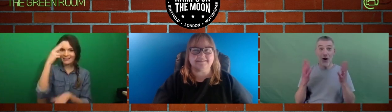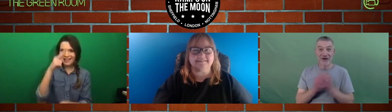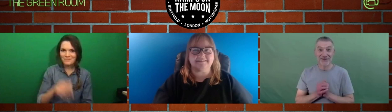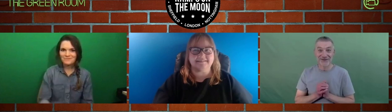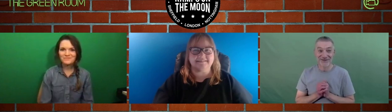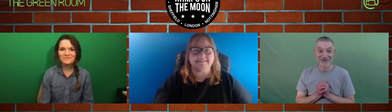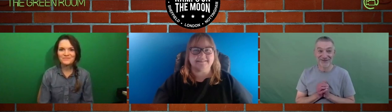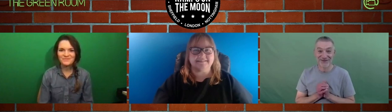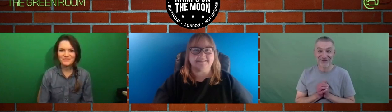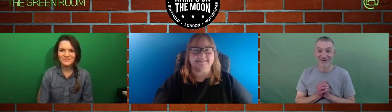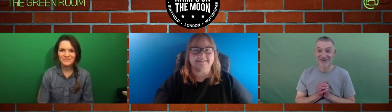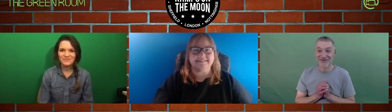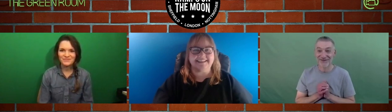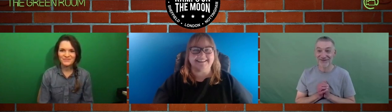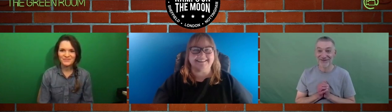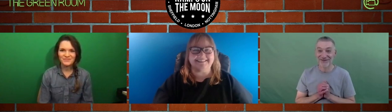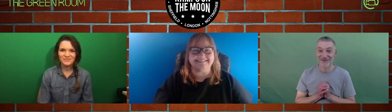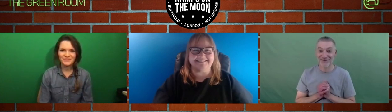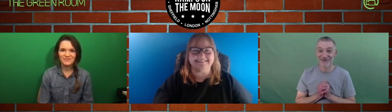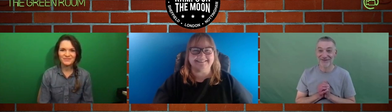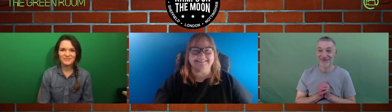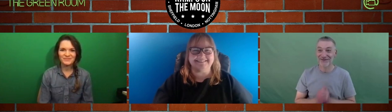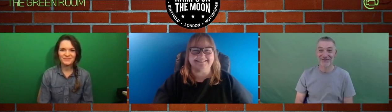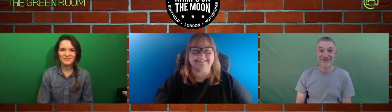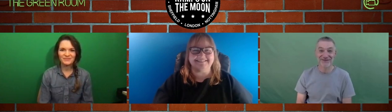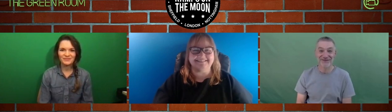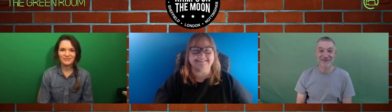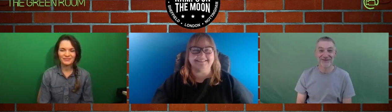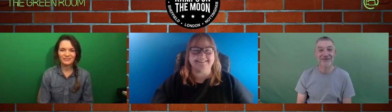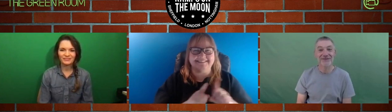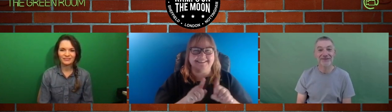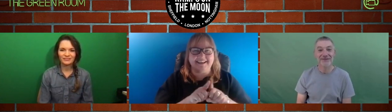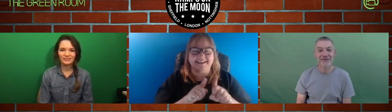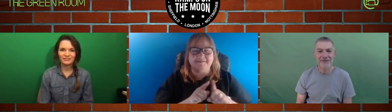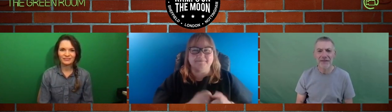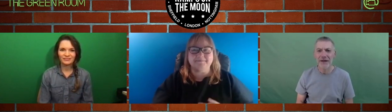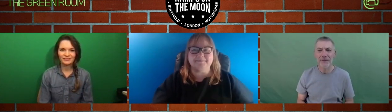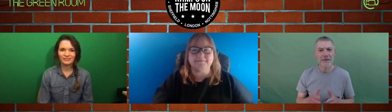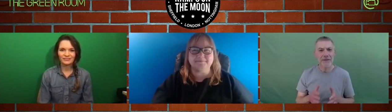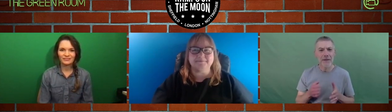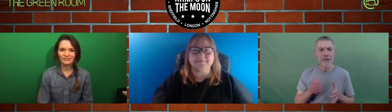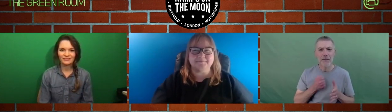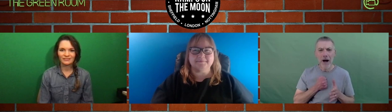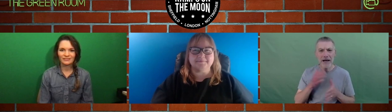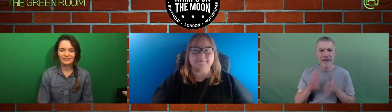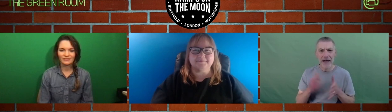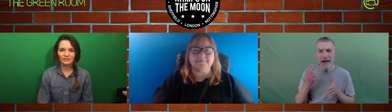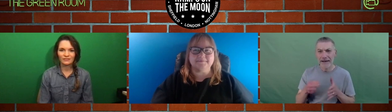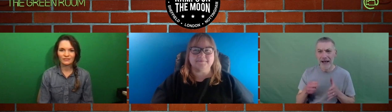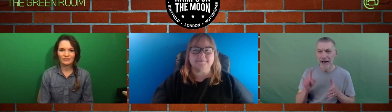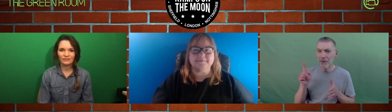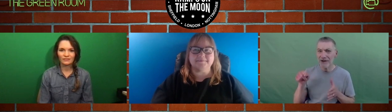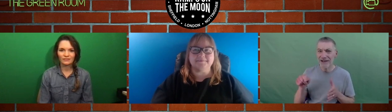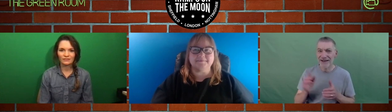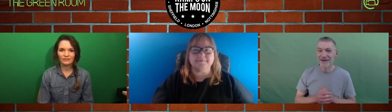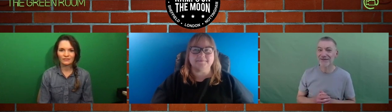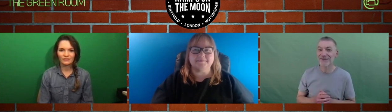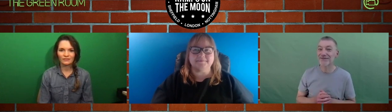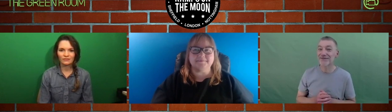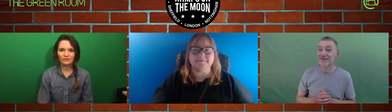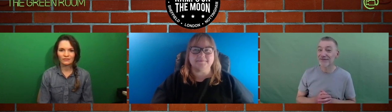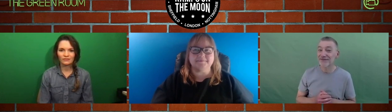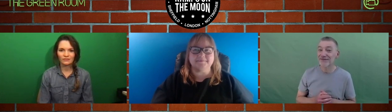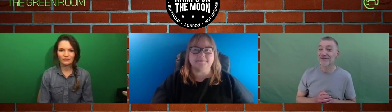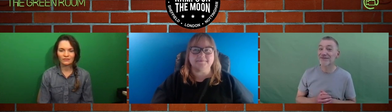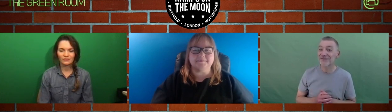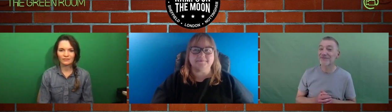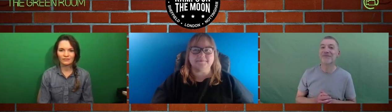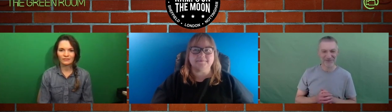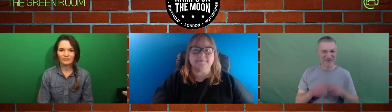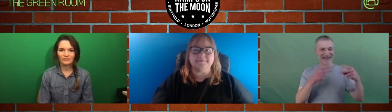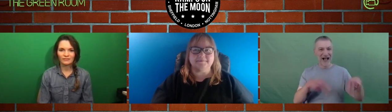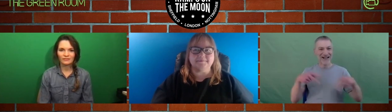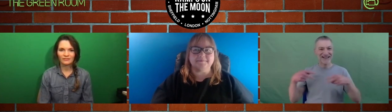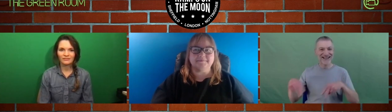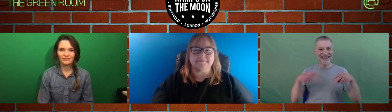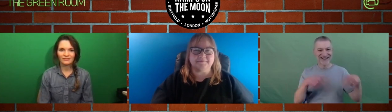So did I. RH: My sign name is Rebekah dancing.